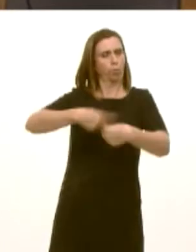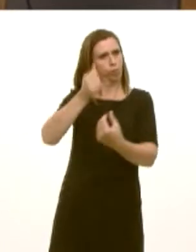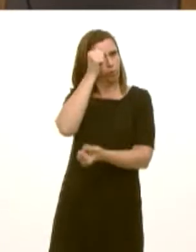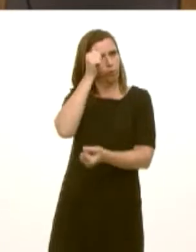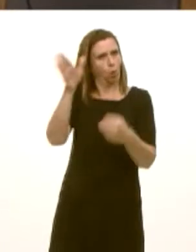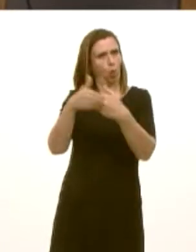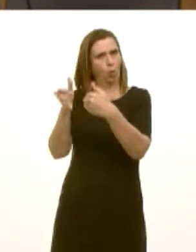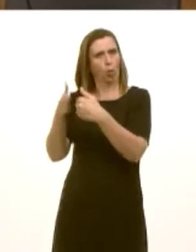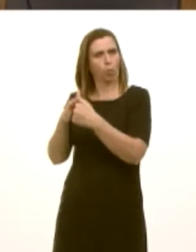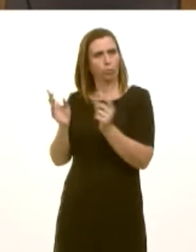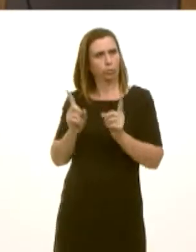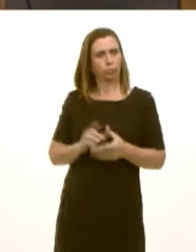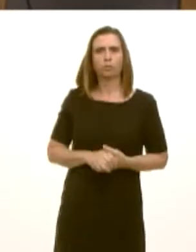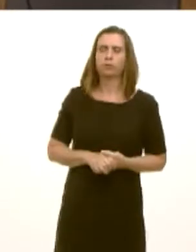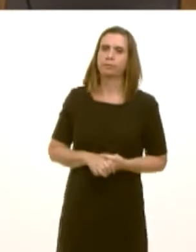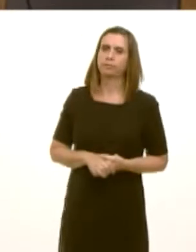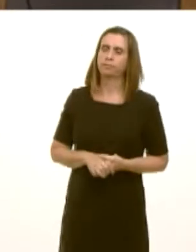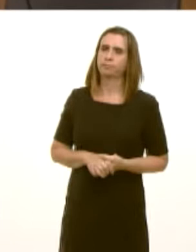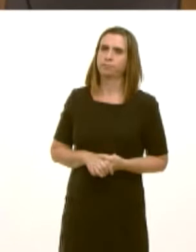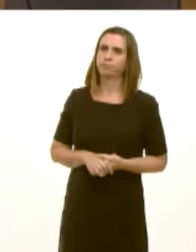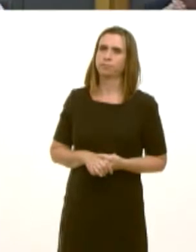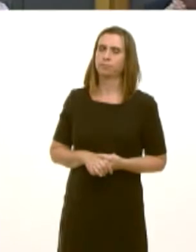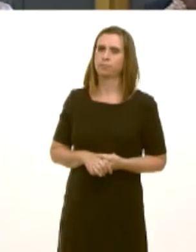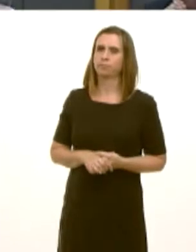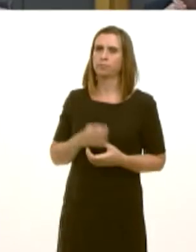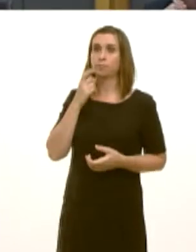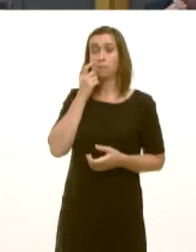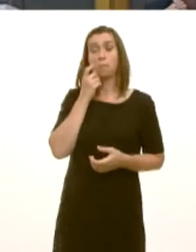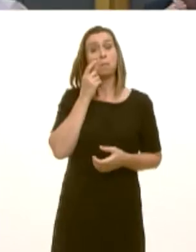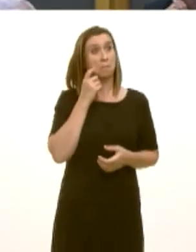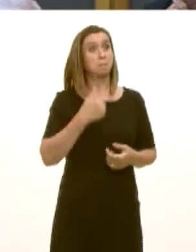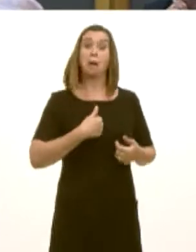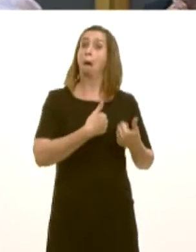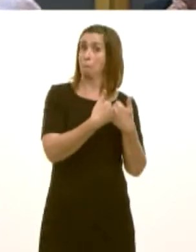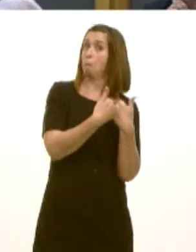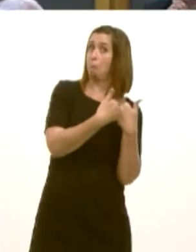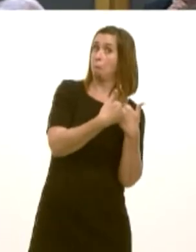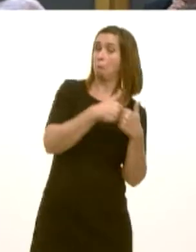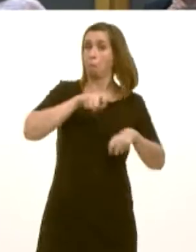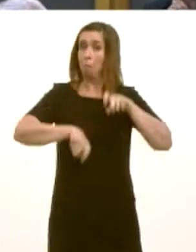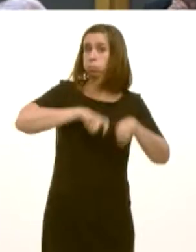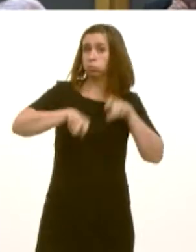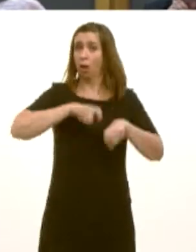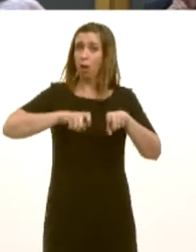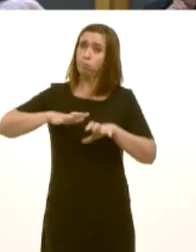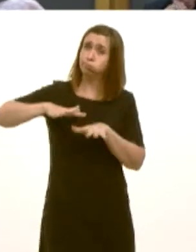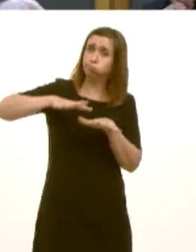Jeff Cuthbert: Can I say I broadly welcome the velothon, and Iím pleased that it passed through my constituency?